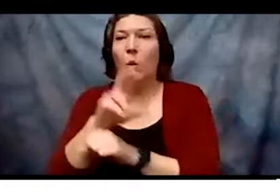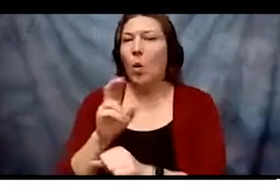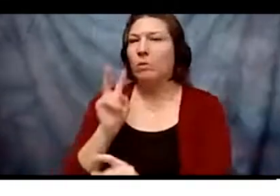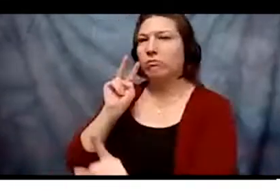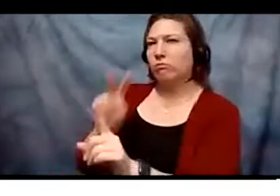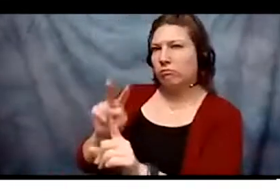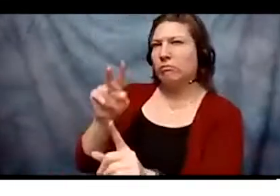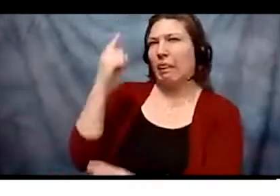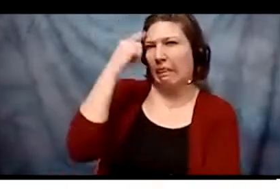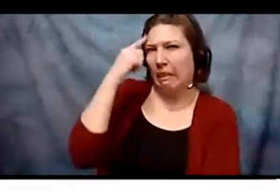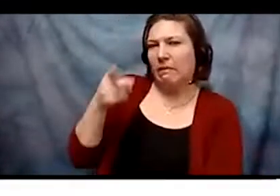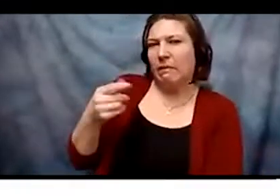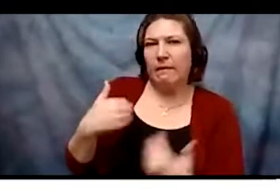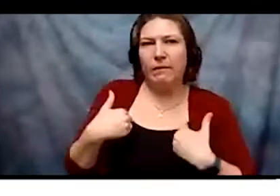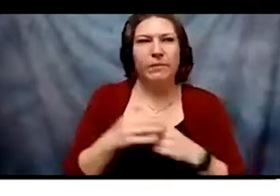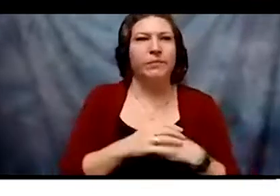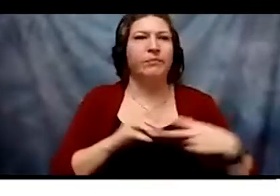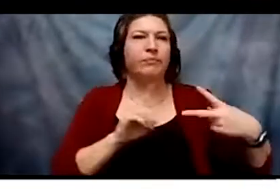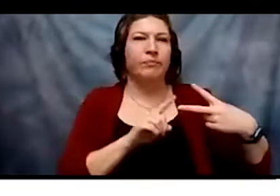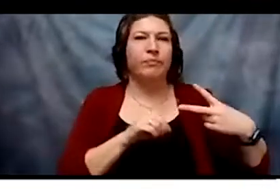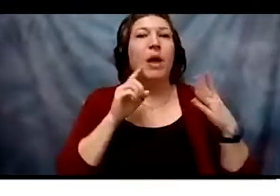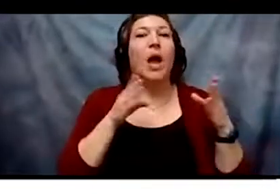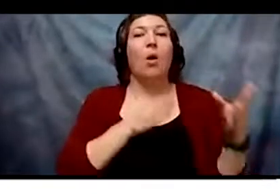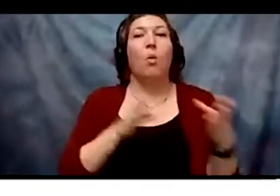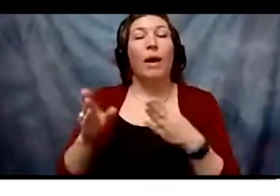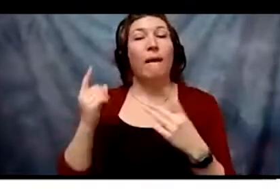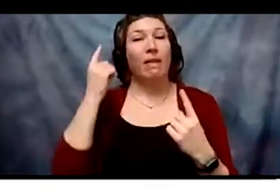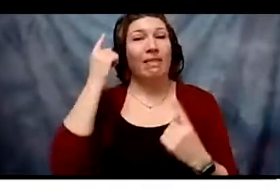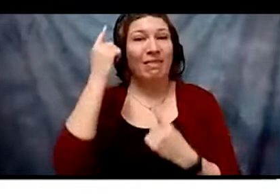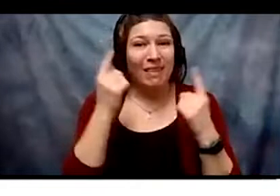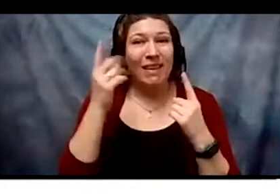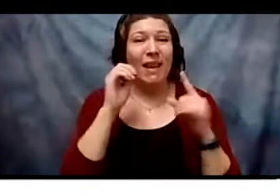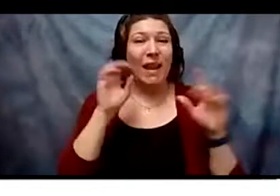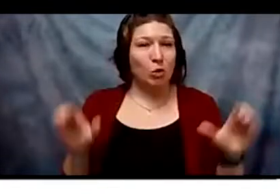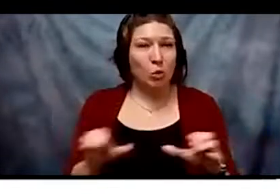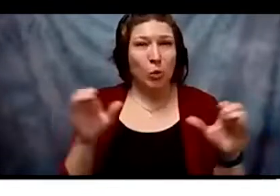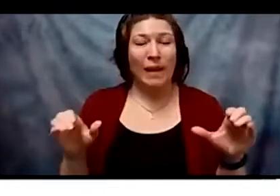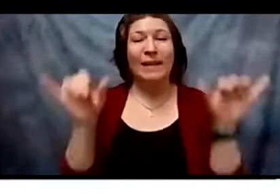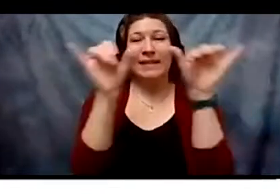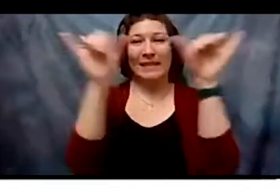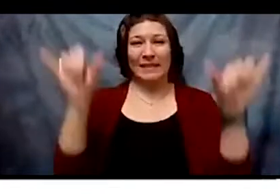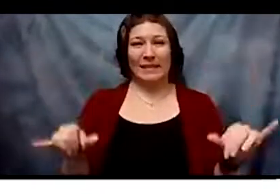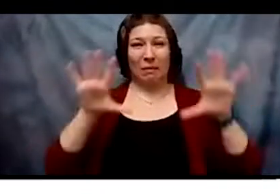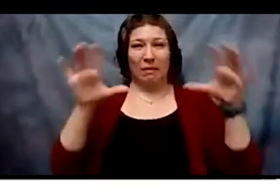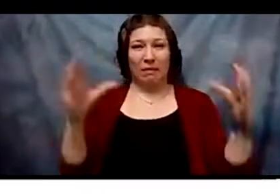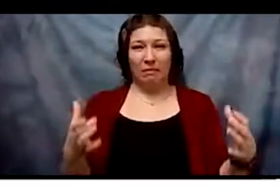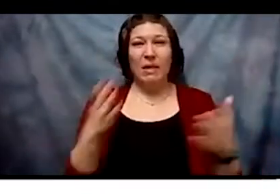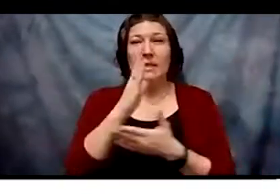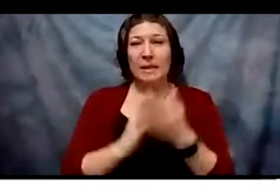thinking and doing that systematically acts as if some people's abilities, bodies and minds are